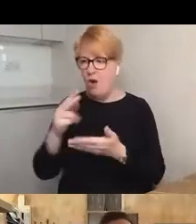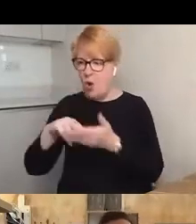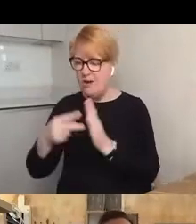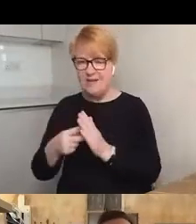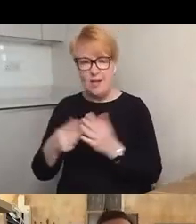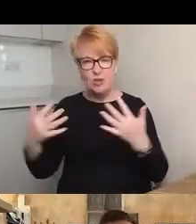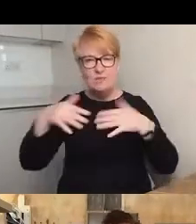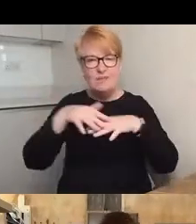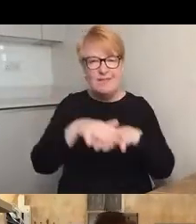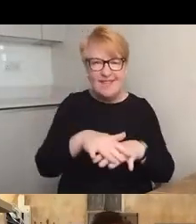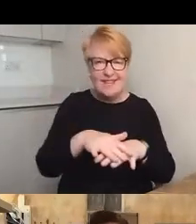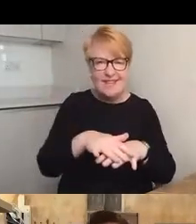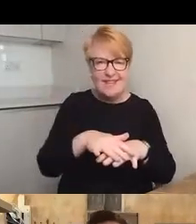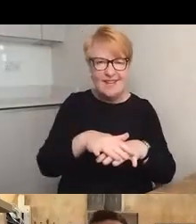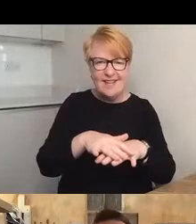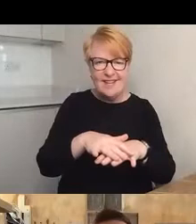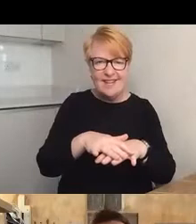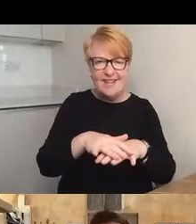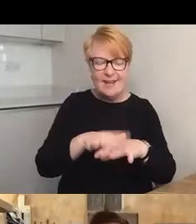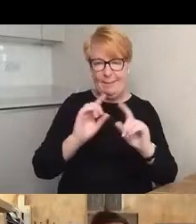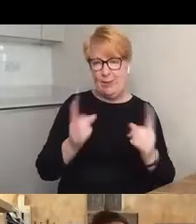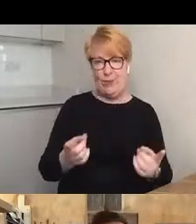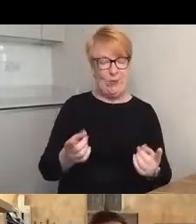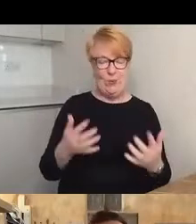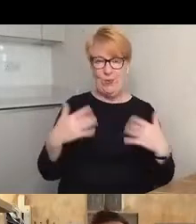from who they are as an organisation. They’re also undertaken big capital